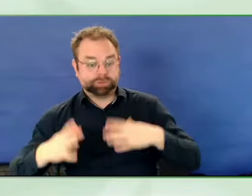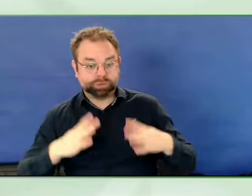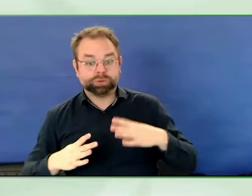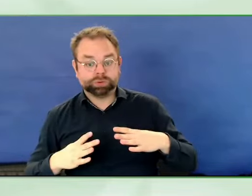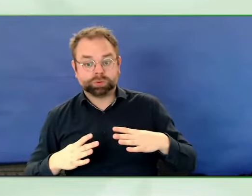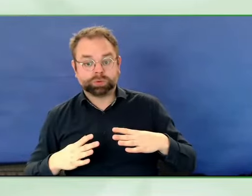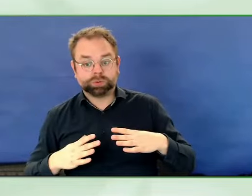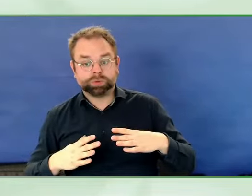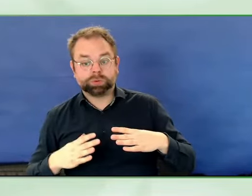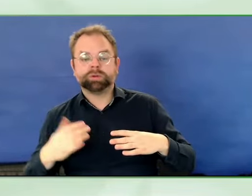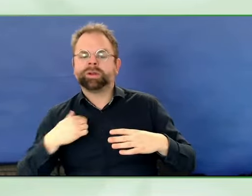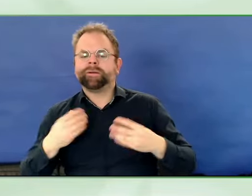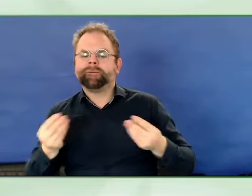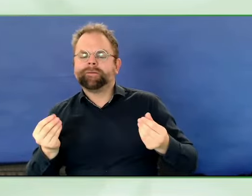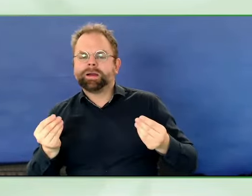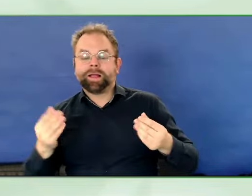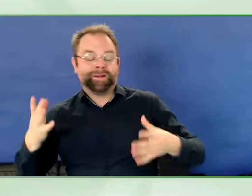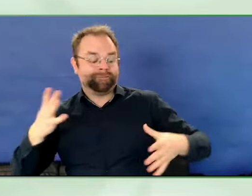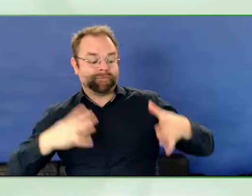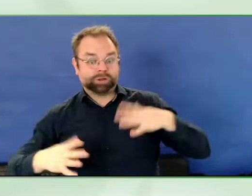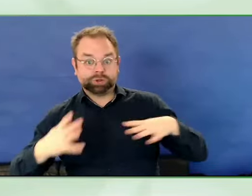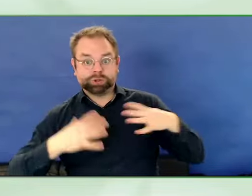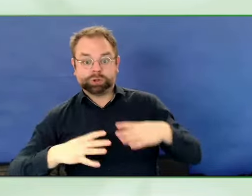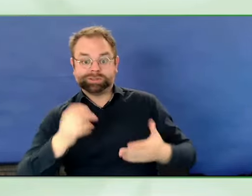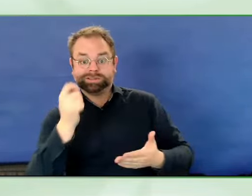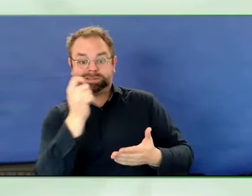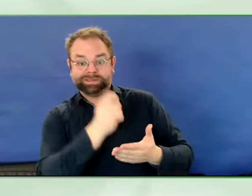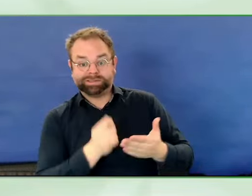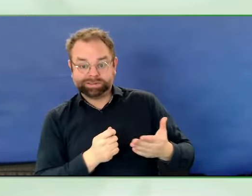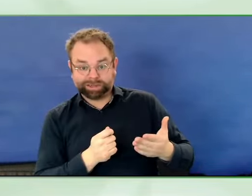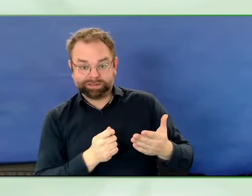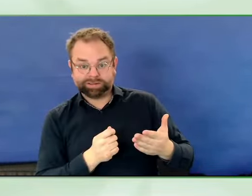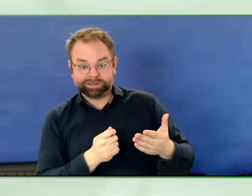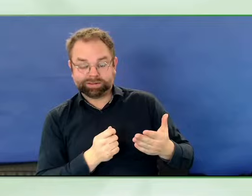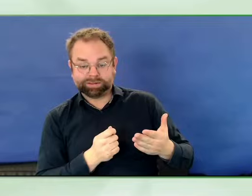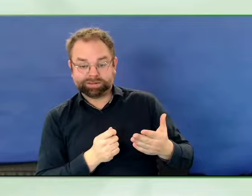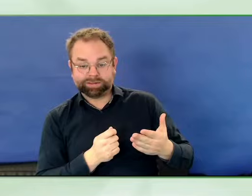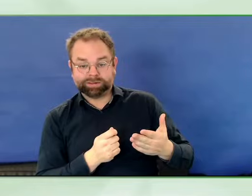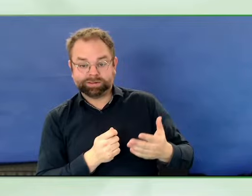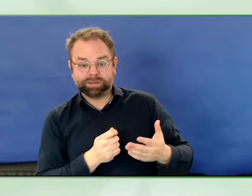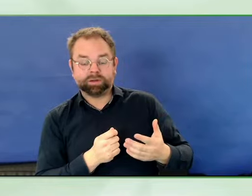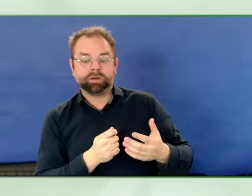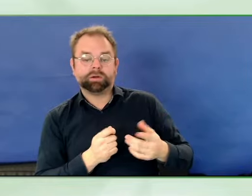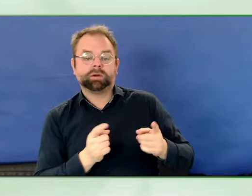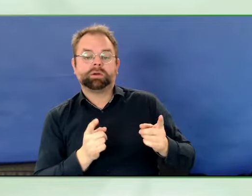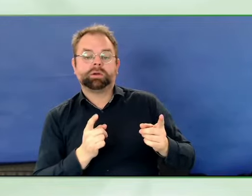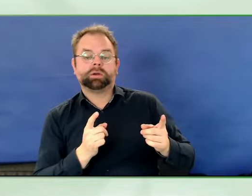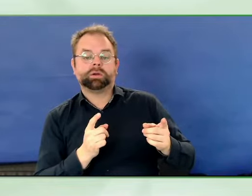Mike when you create a fashion start-up tools?